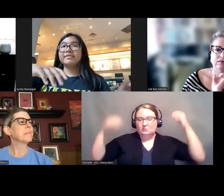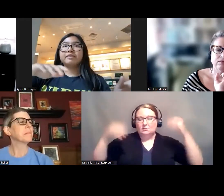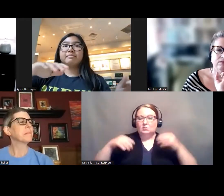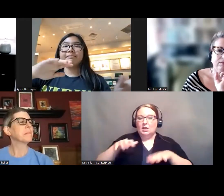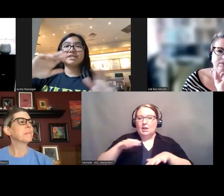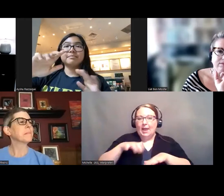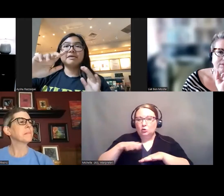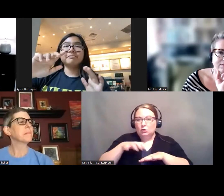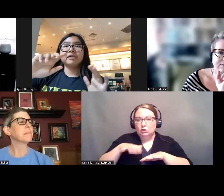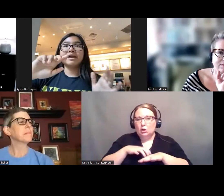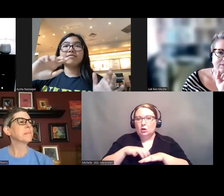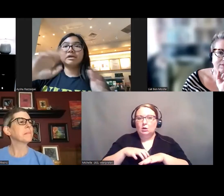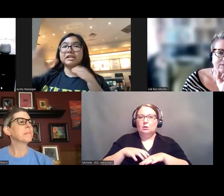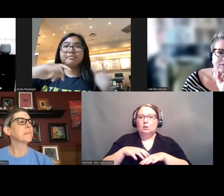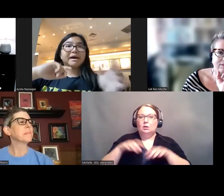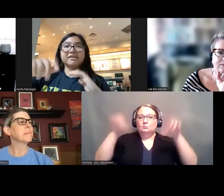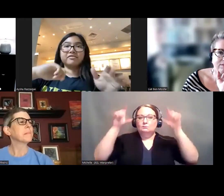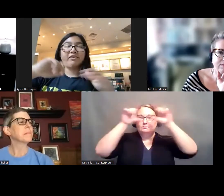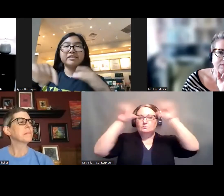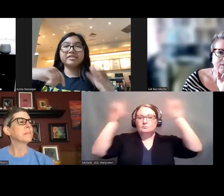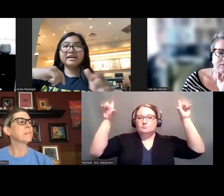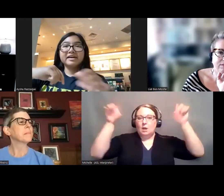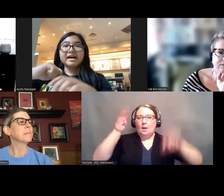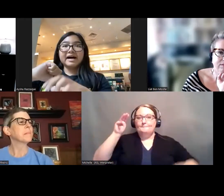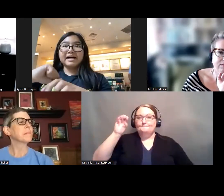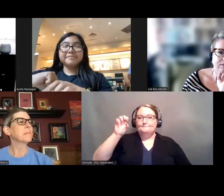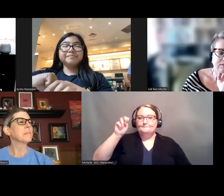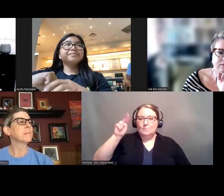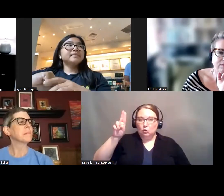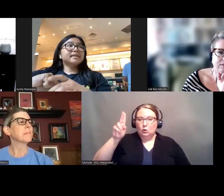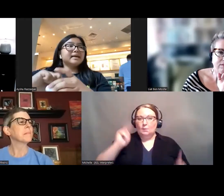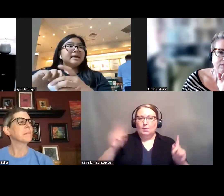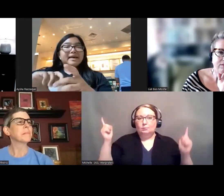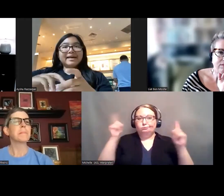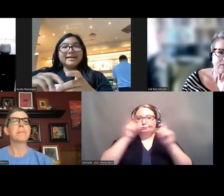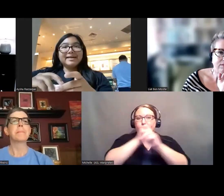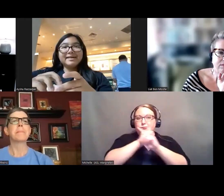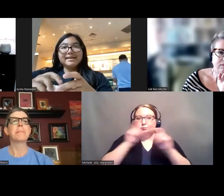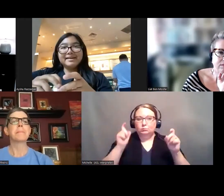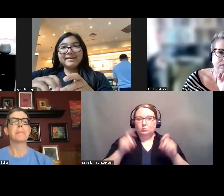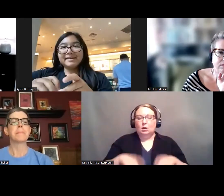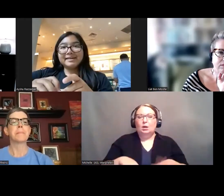and there might be some people coming and going, back and forth- - Yeah, Aysha, I'm sorry to interrupt,